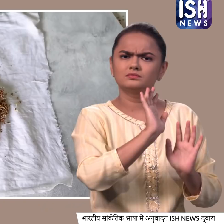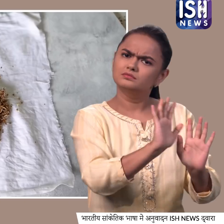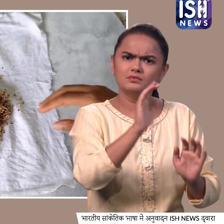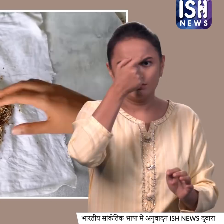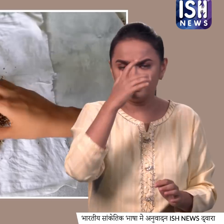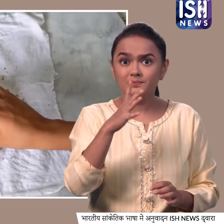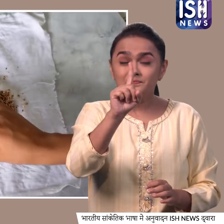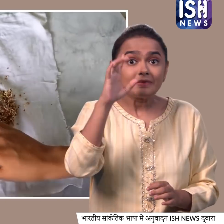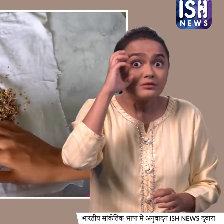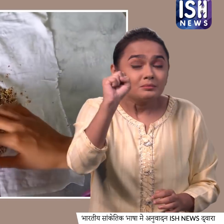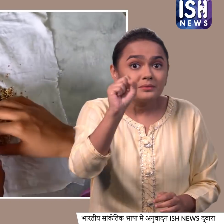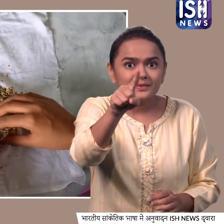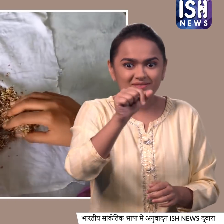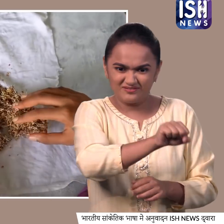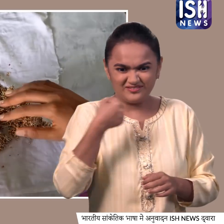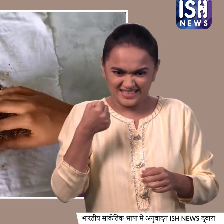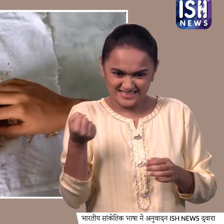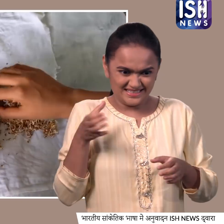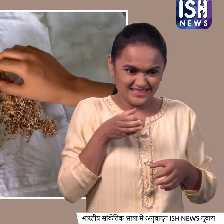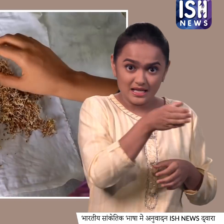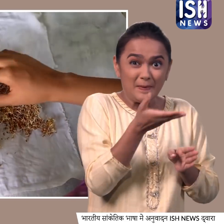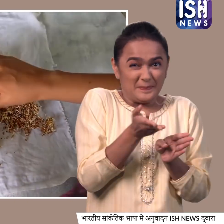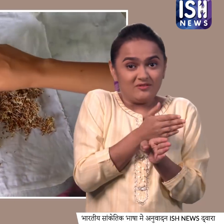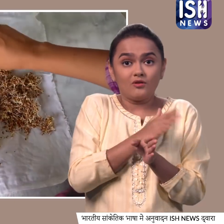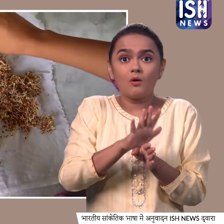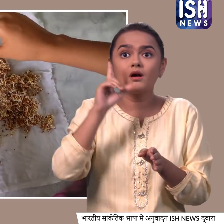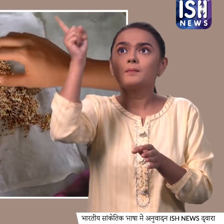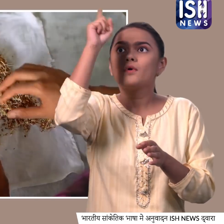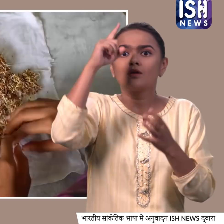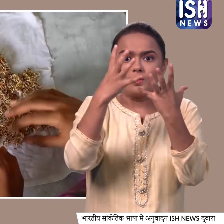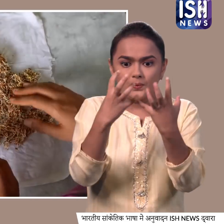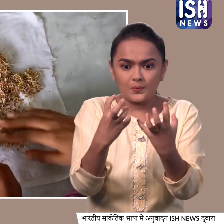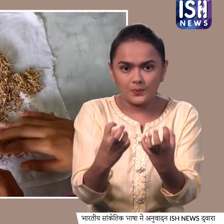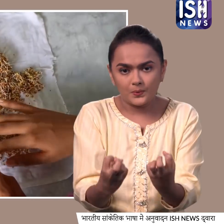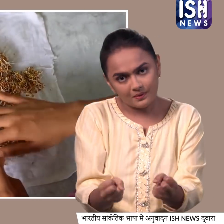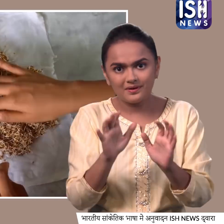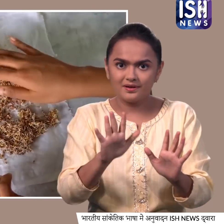Remember - before placing them in the fridge, it's really important to fully dry them